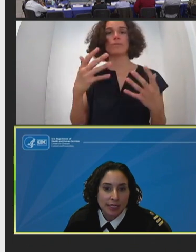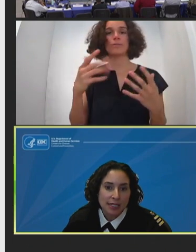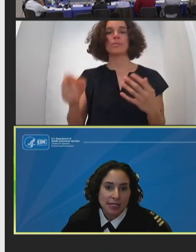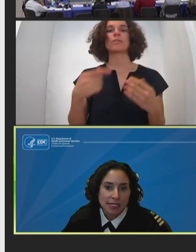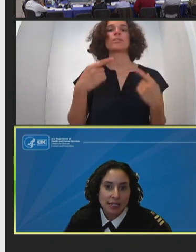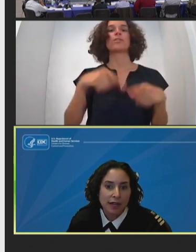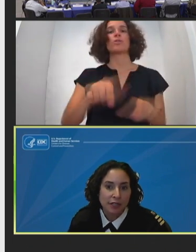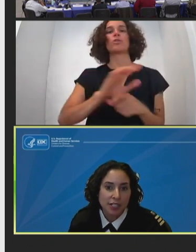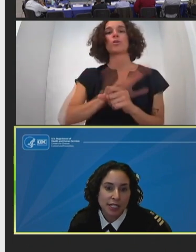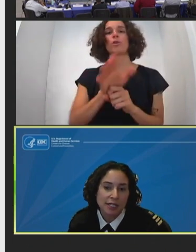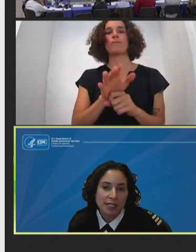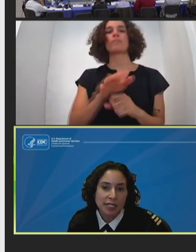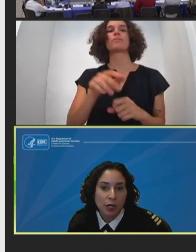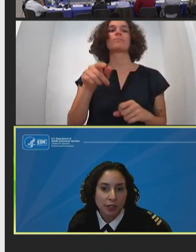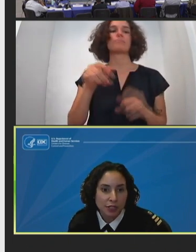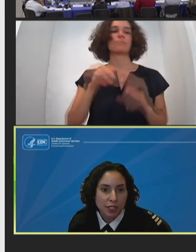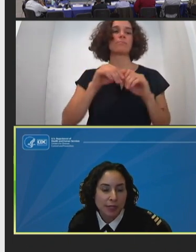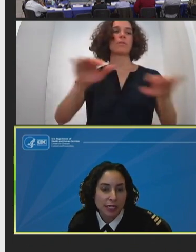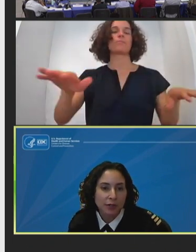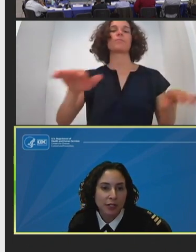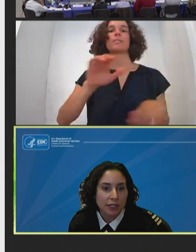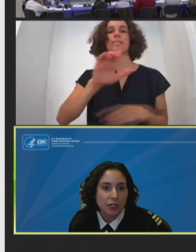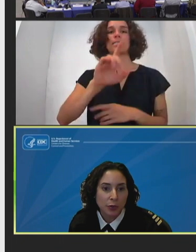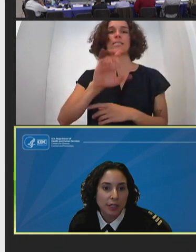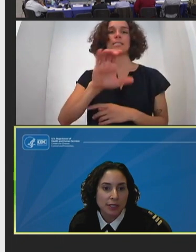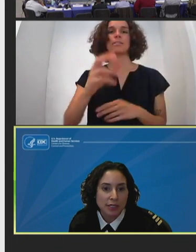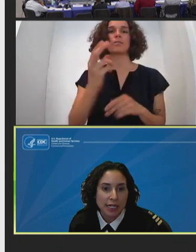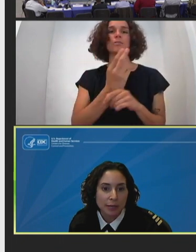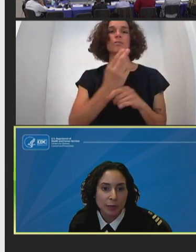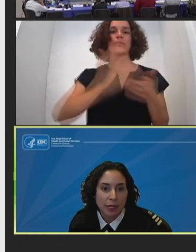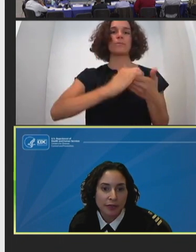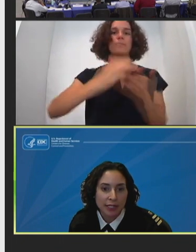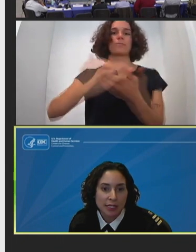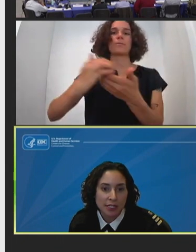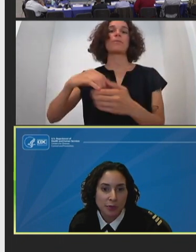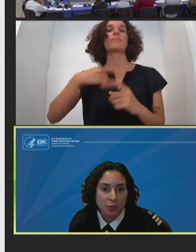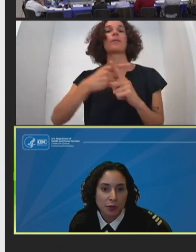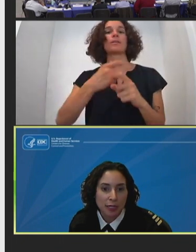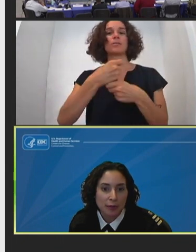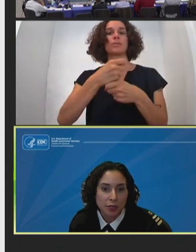CDC leveraged existing partnerships and created new ones to implement vaccination programs or